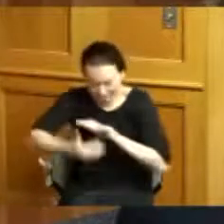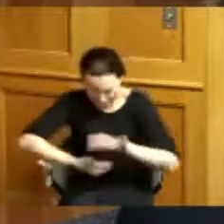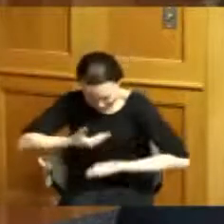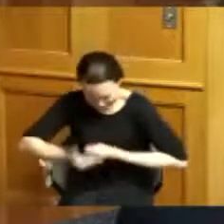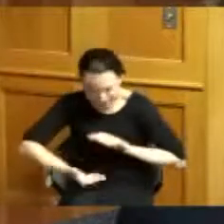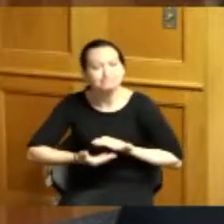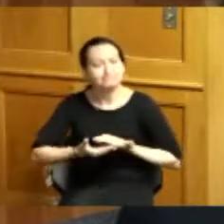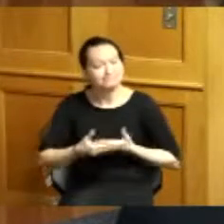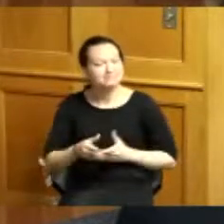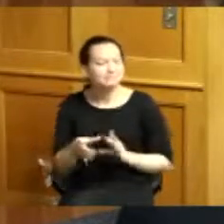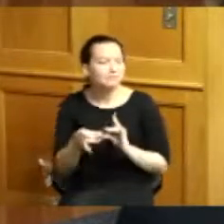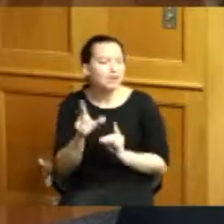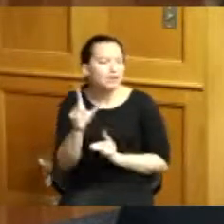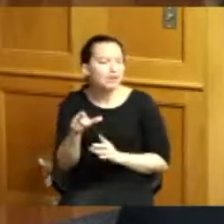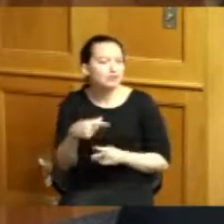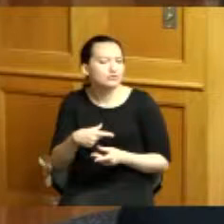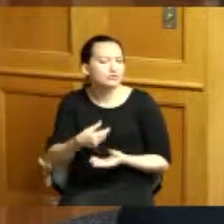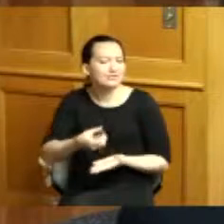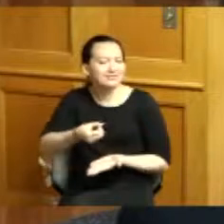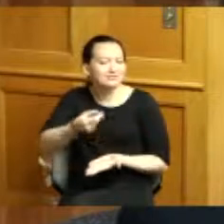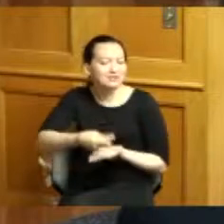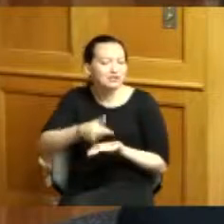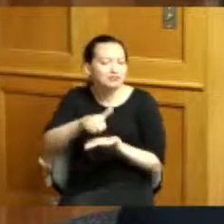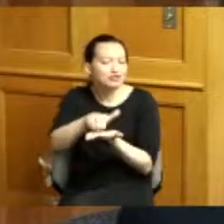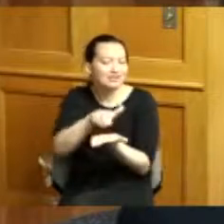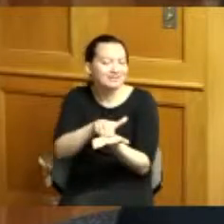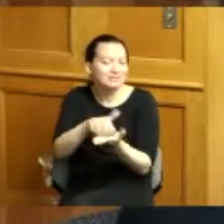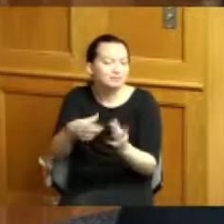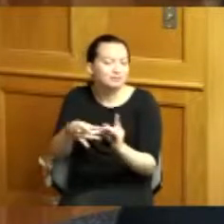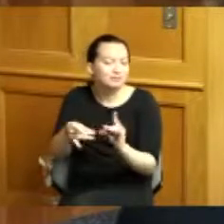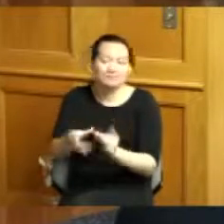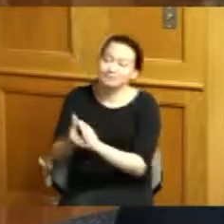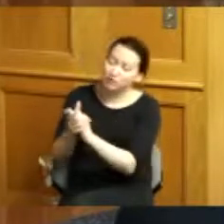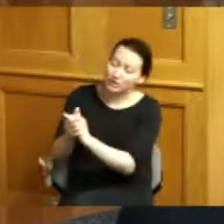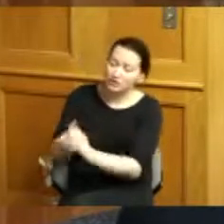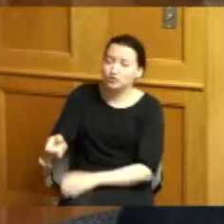speak about that later when we get to the consent agenda but again congratulations to Judge Sanders